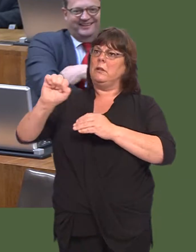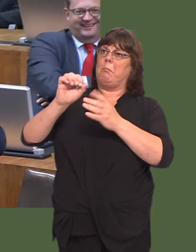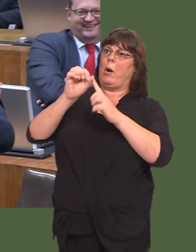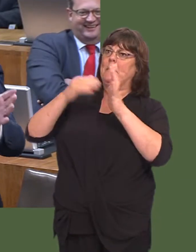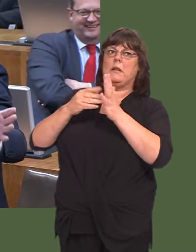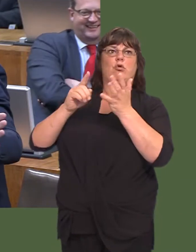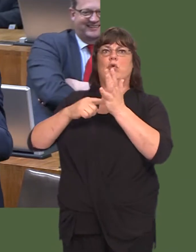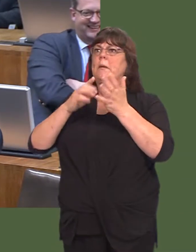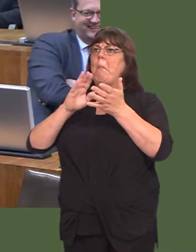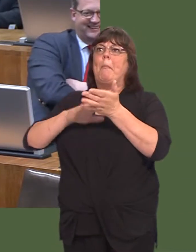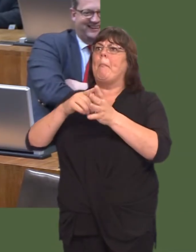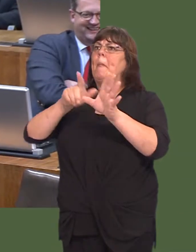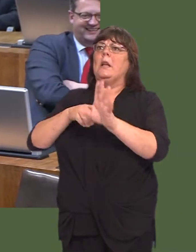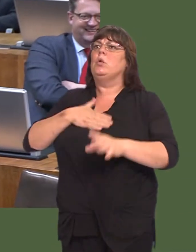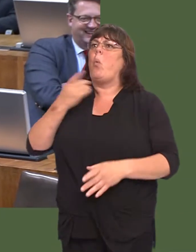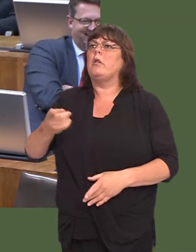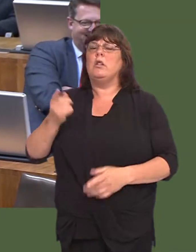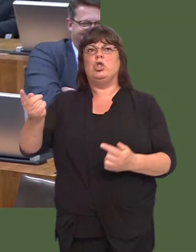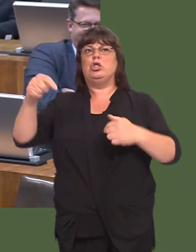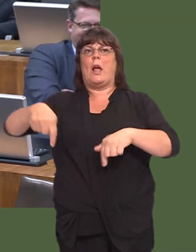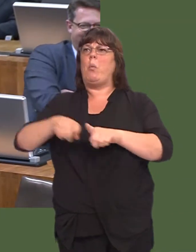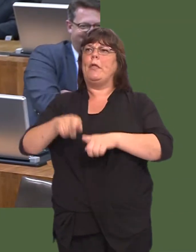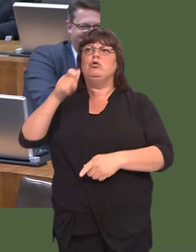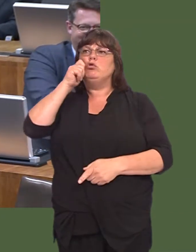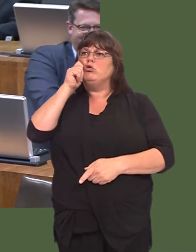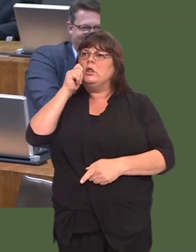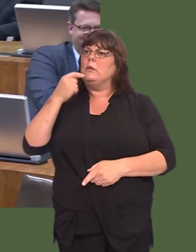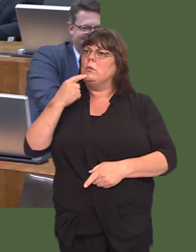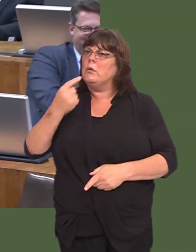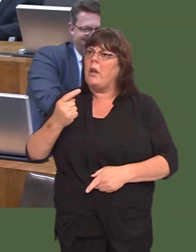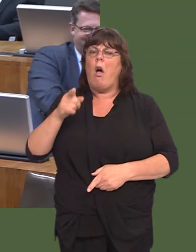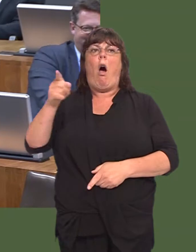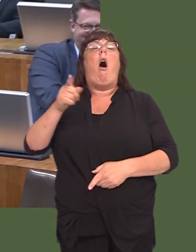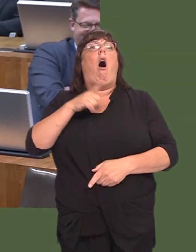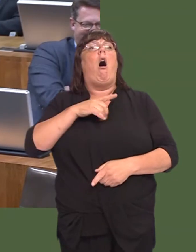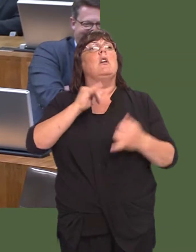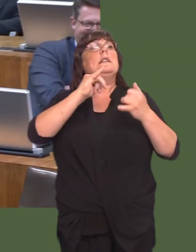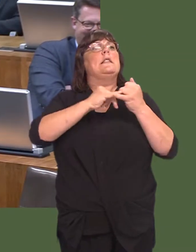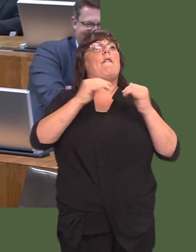He stands there with the chutzpahóI think the word isóto claim that abolishing the